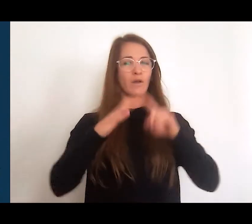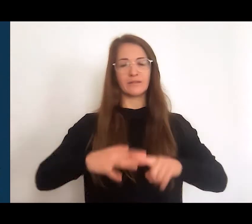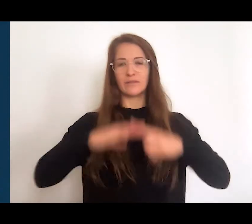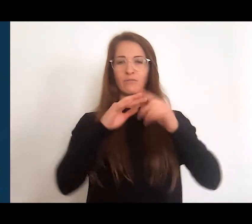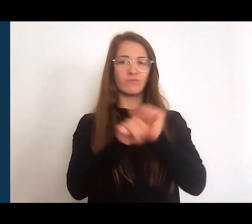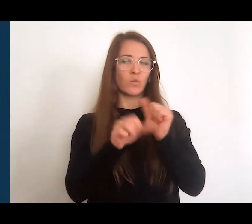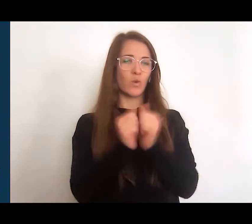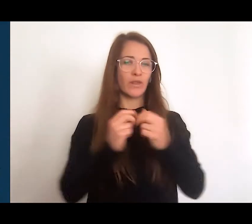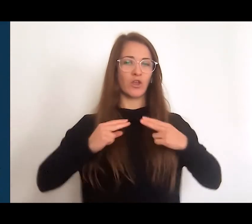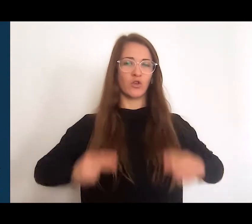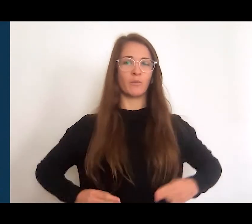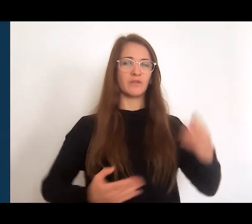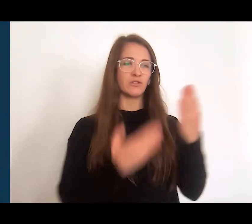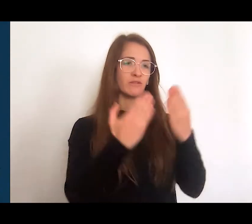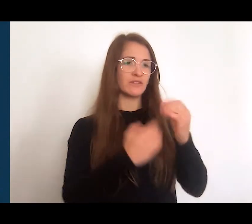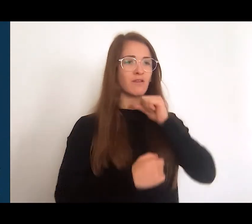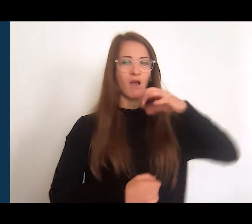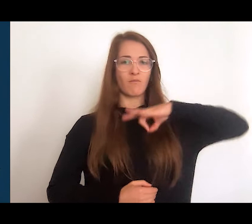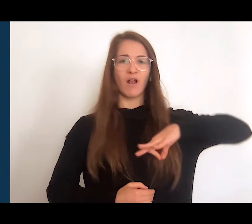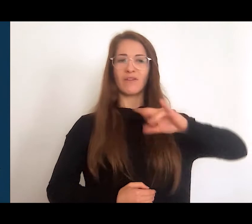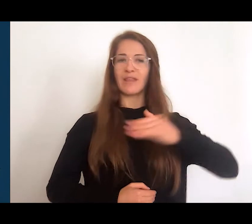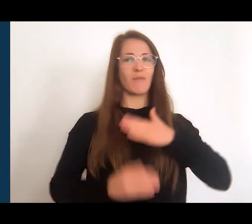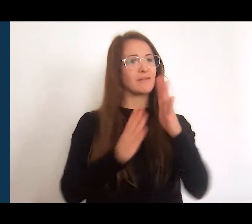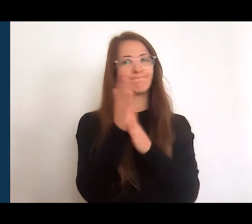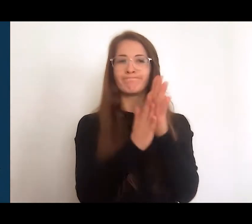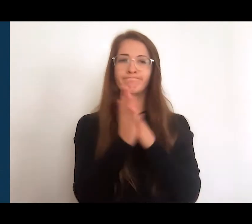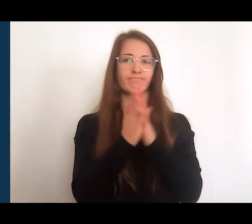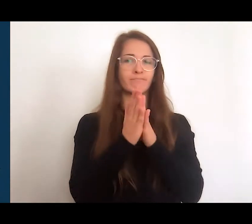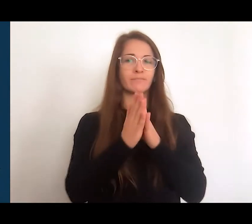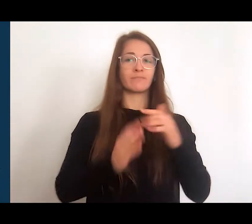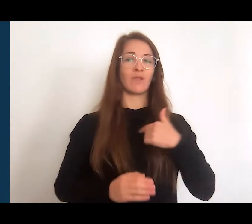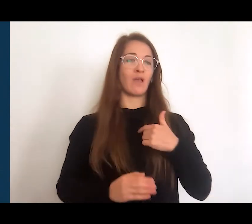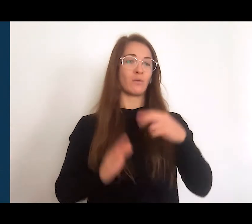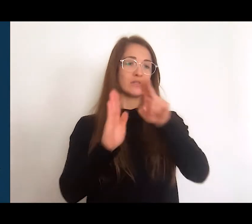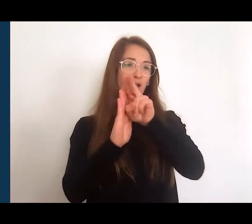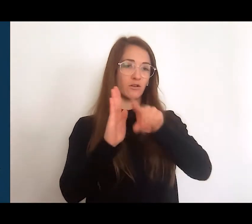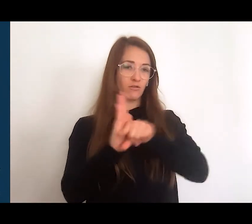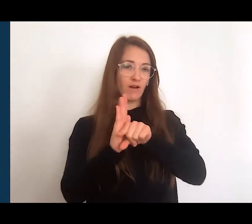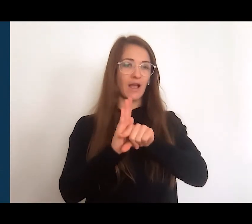AT THAT TIME I KNEW I WANTED TO GO INTO HUMAN SERVICES OR A NOT FOR PROFIT. THAT IS A PASSION.